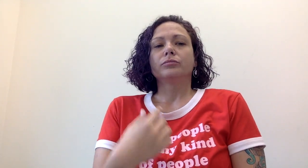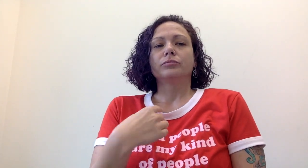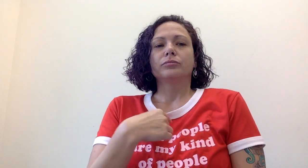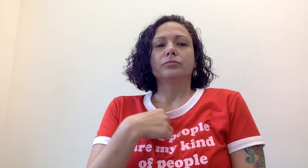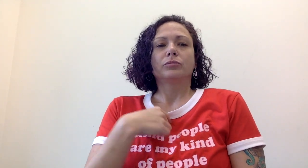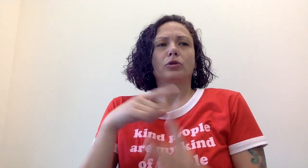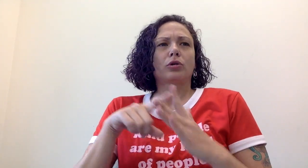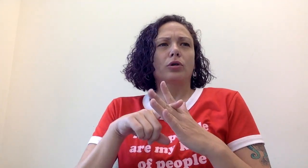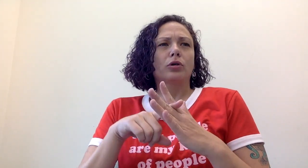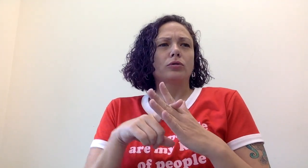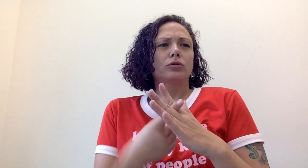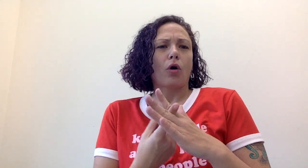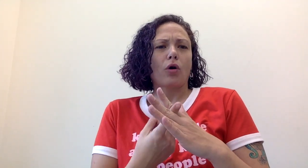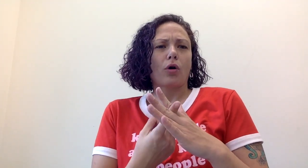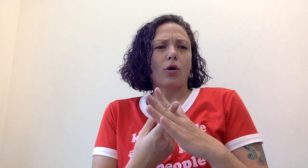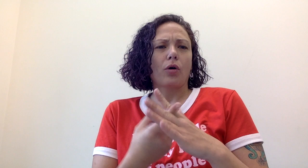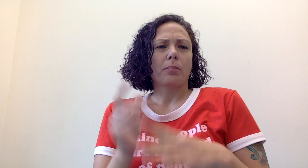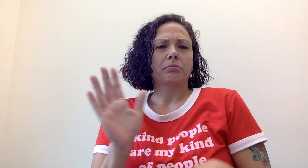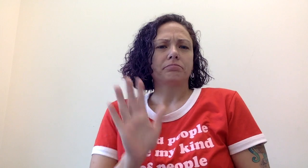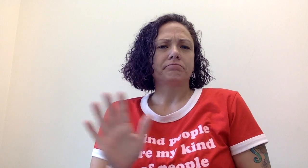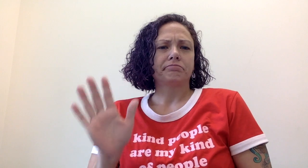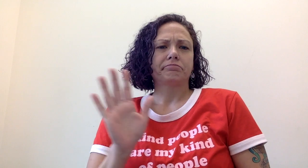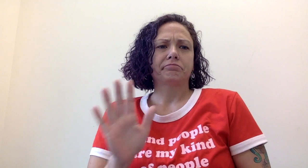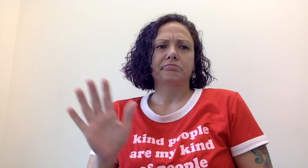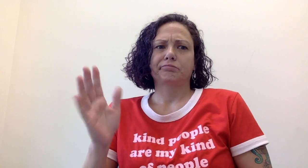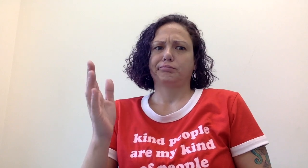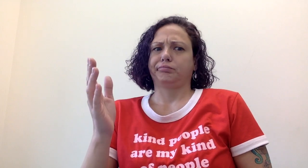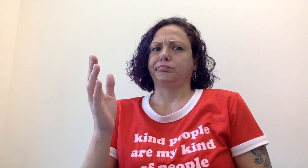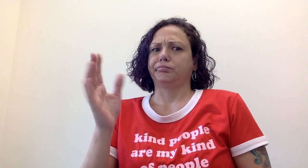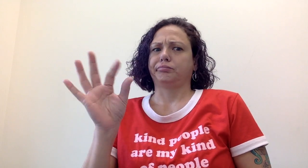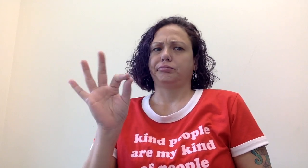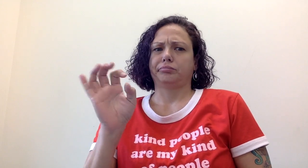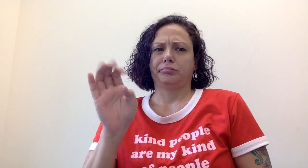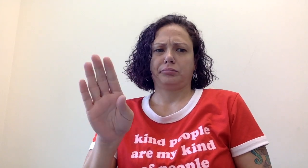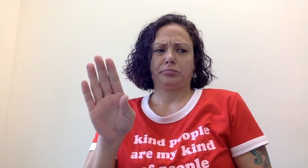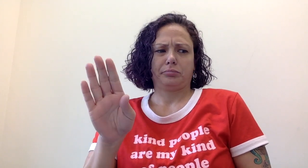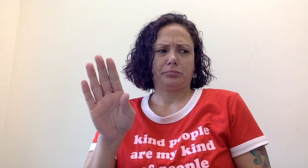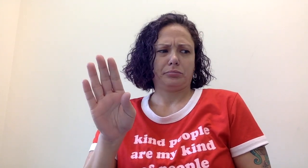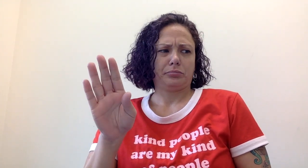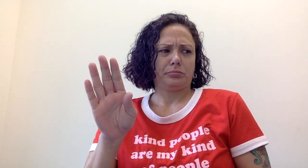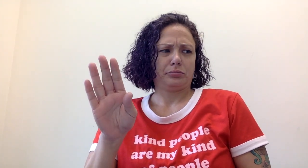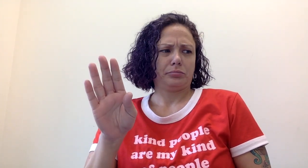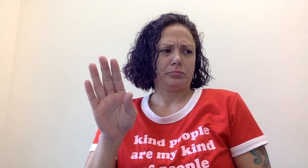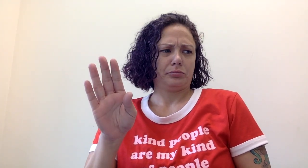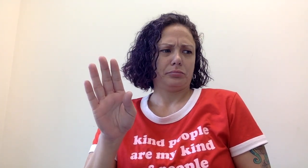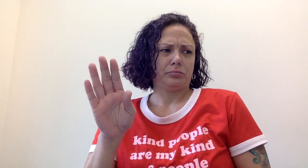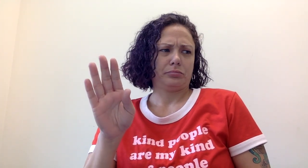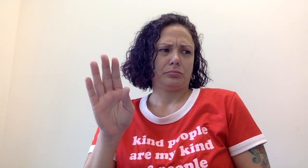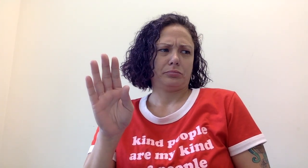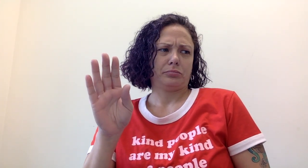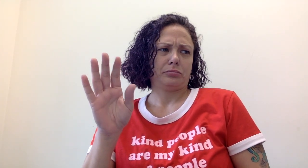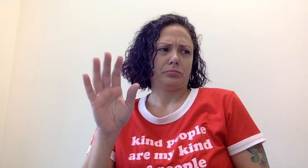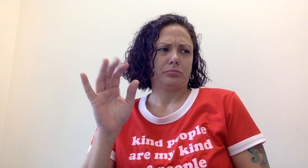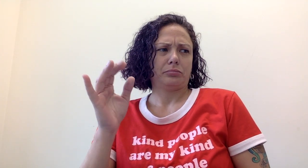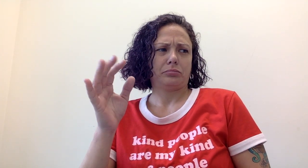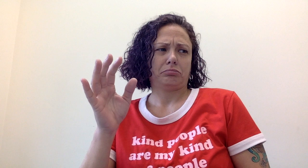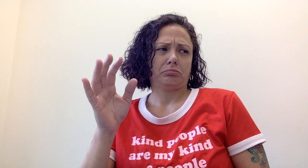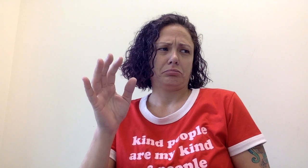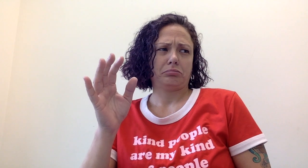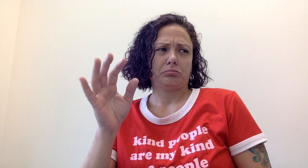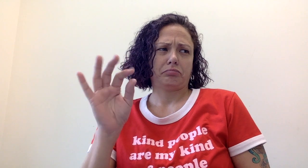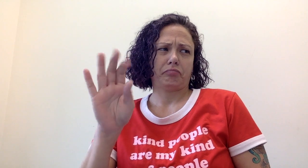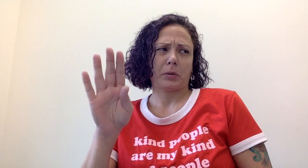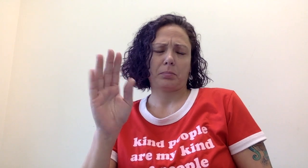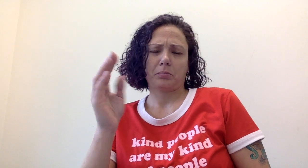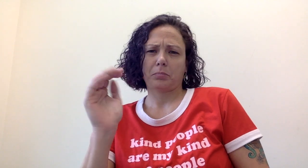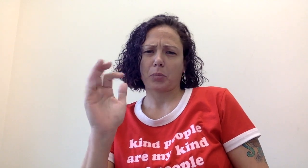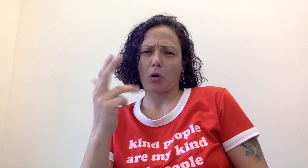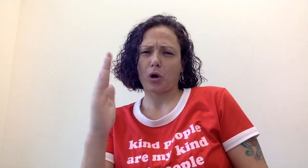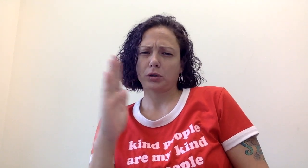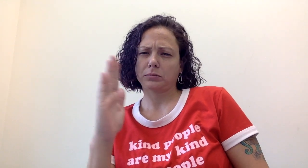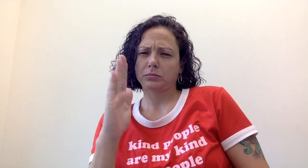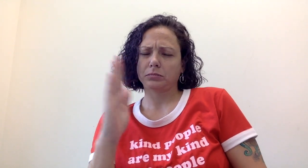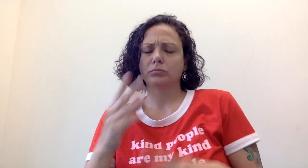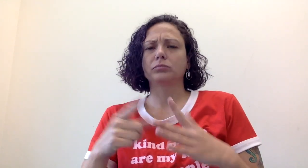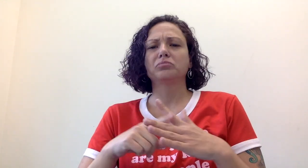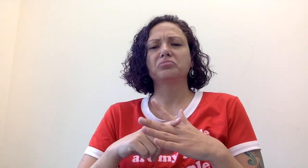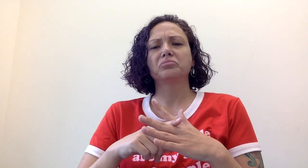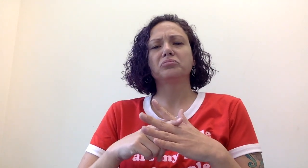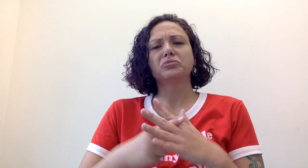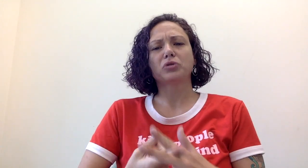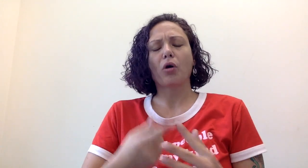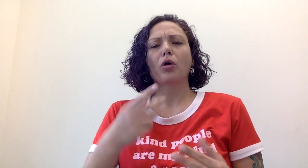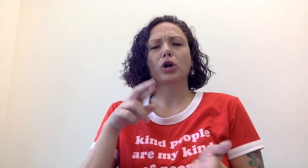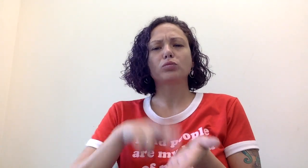I started in about Feb/March...